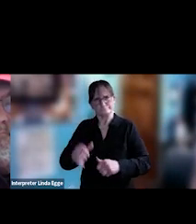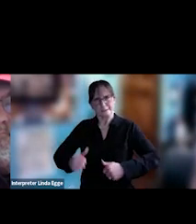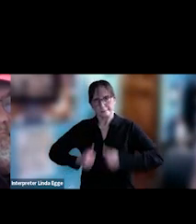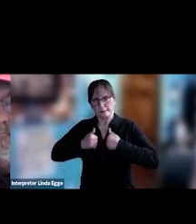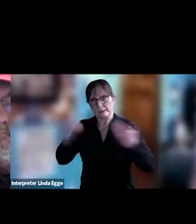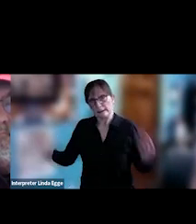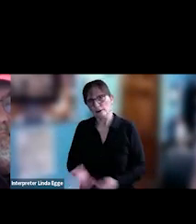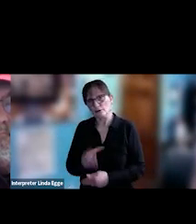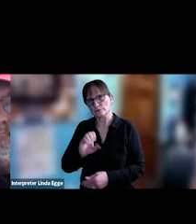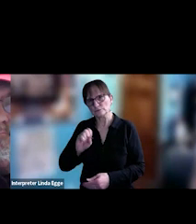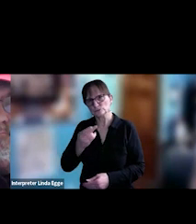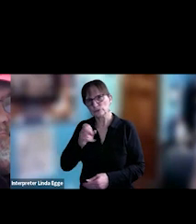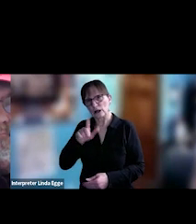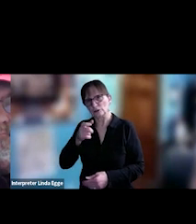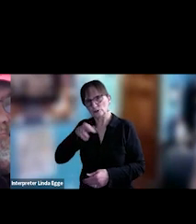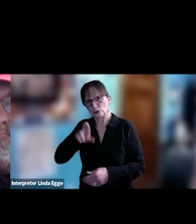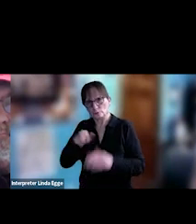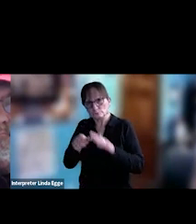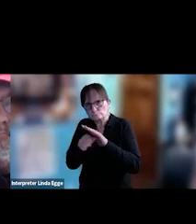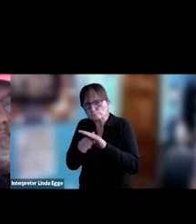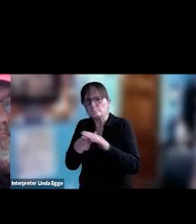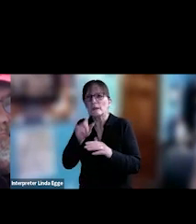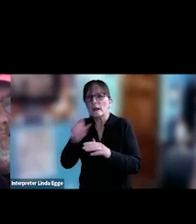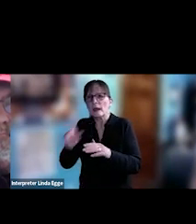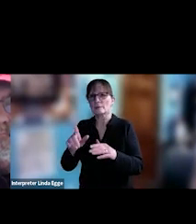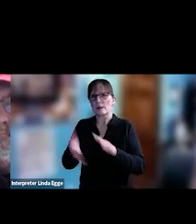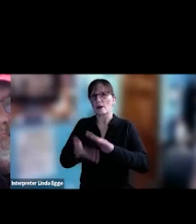And our Operations Stand Down is a program